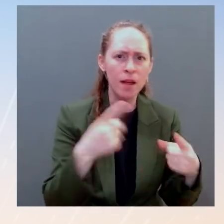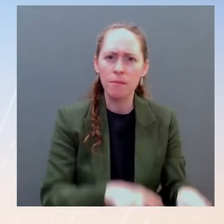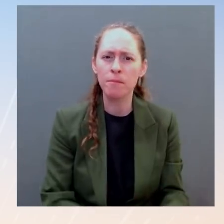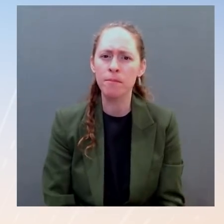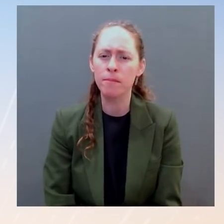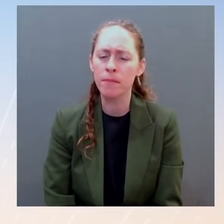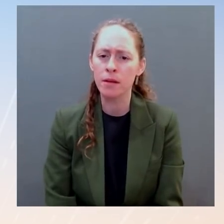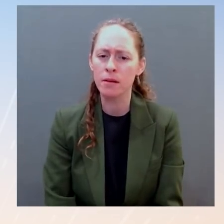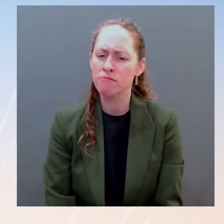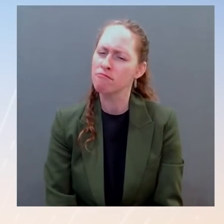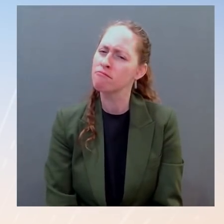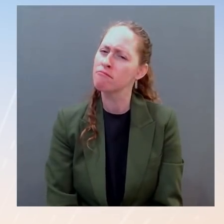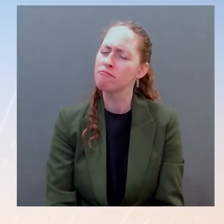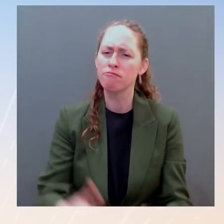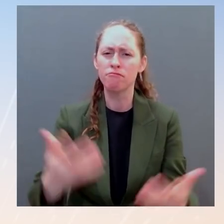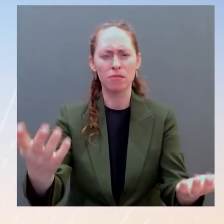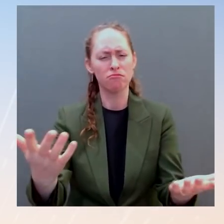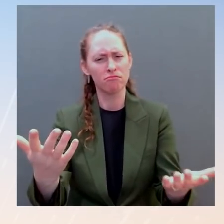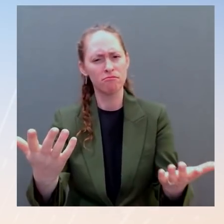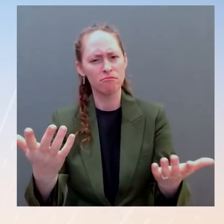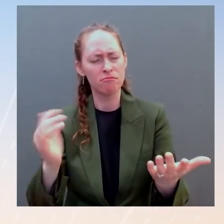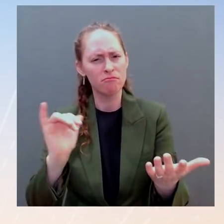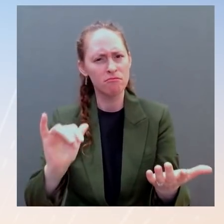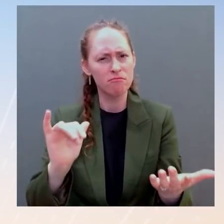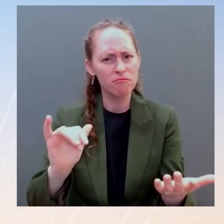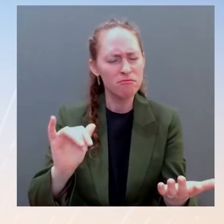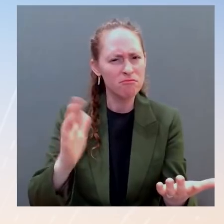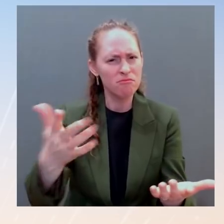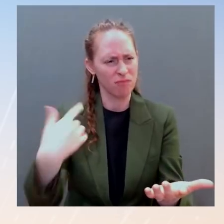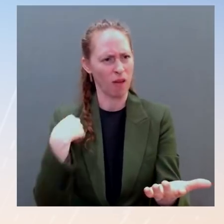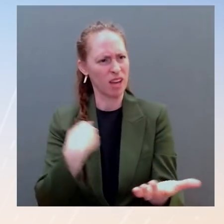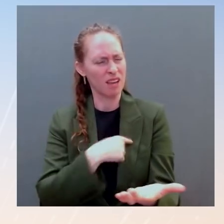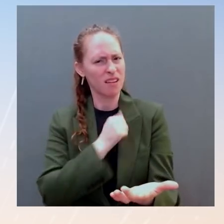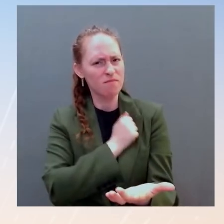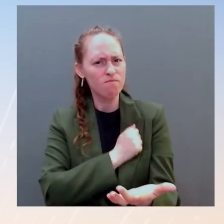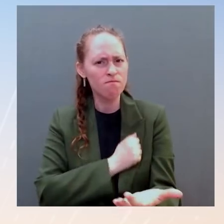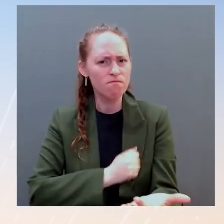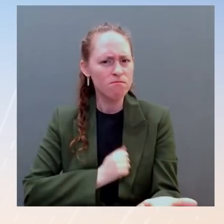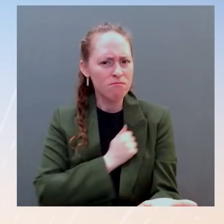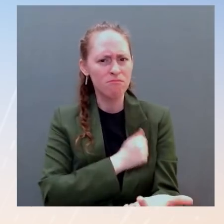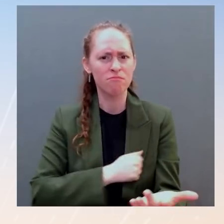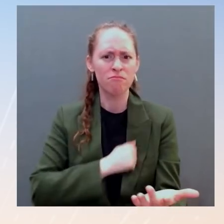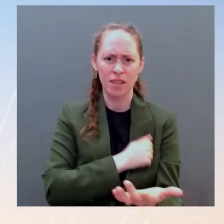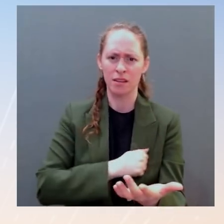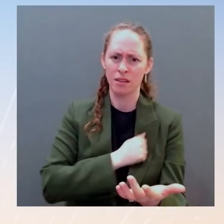and we are grateful for the work of every National Guardsman. I would note that the National Guard worked for the states,